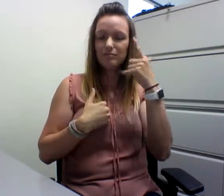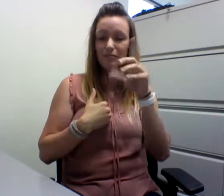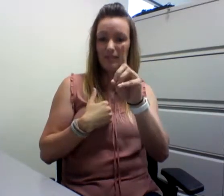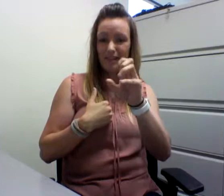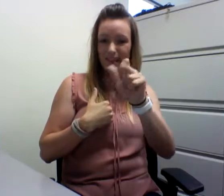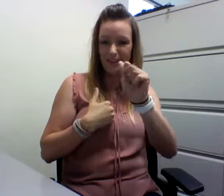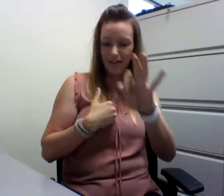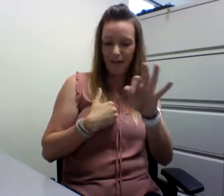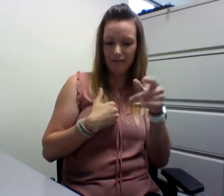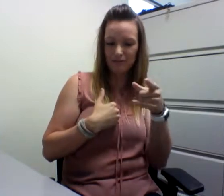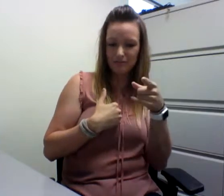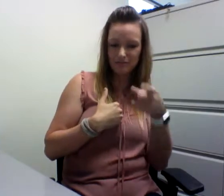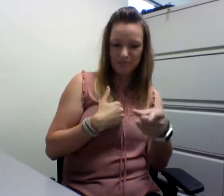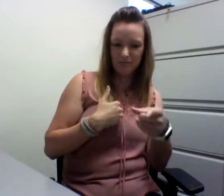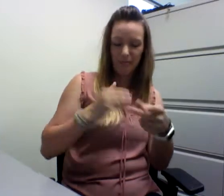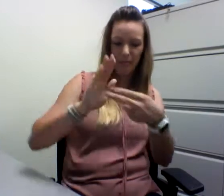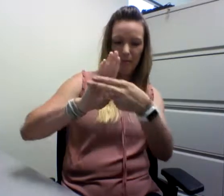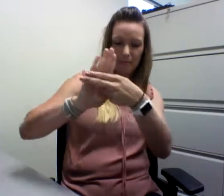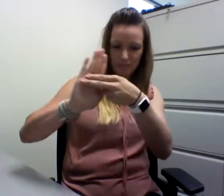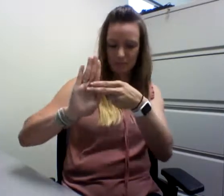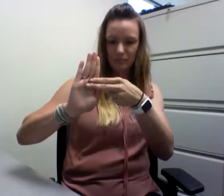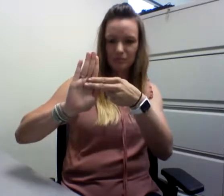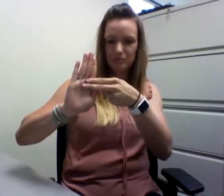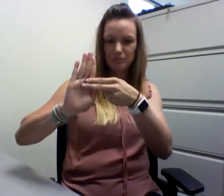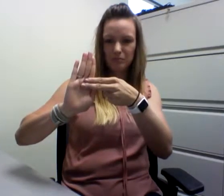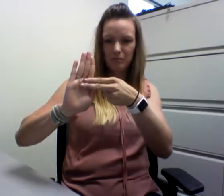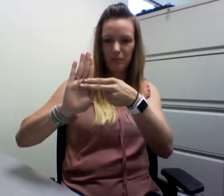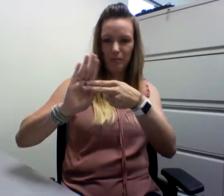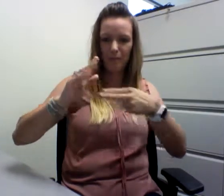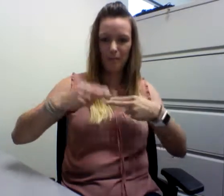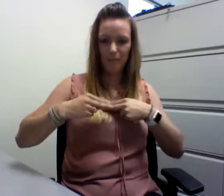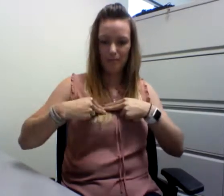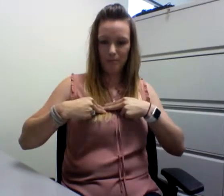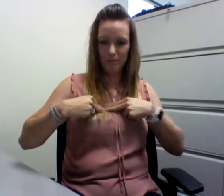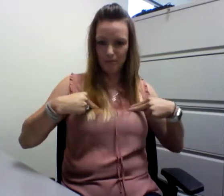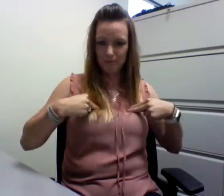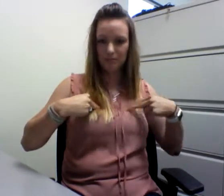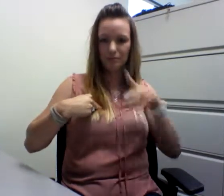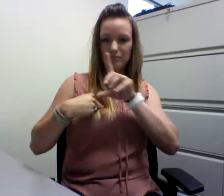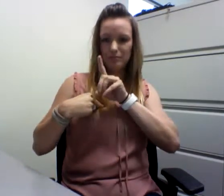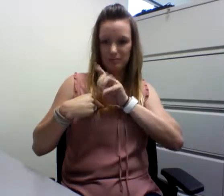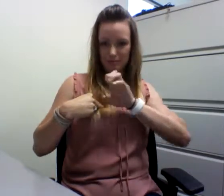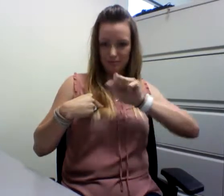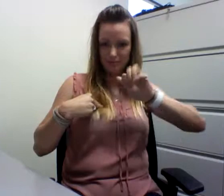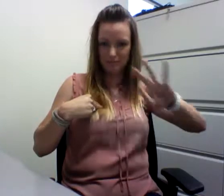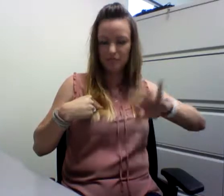The label "Deaf"is worn with pride